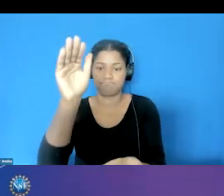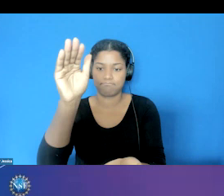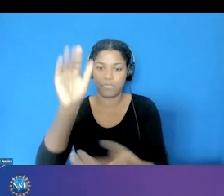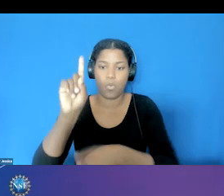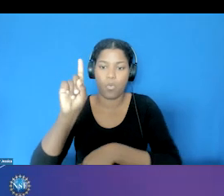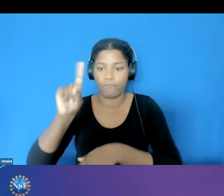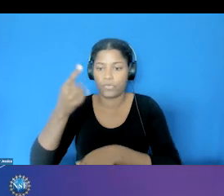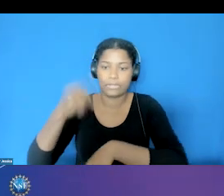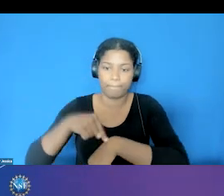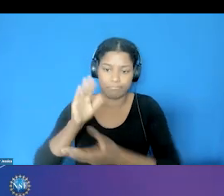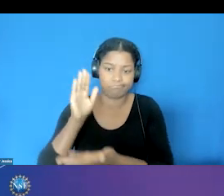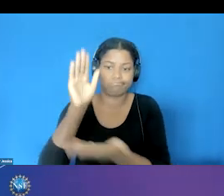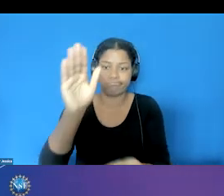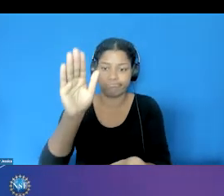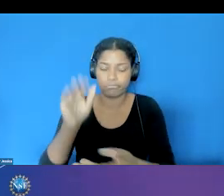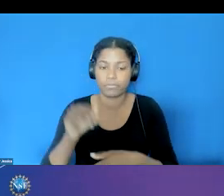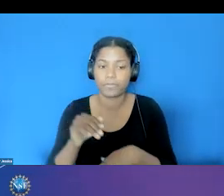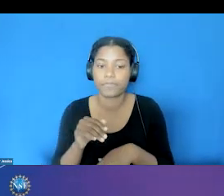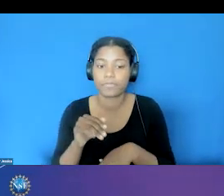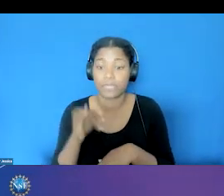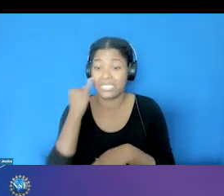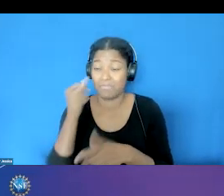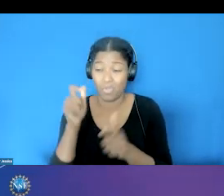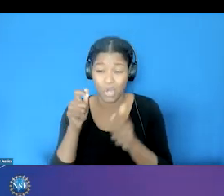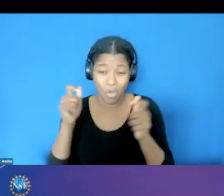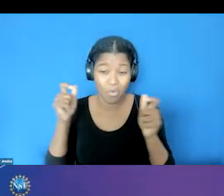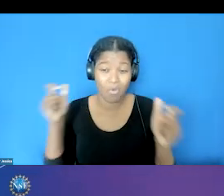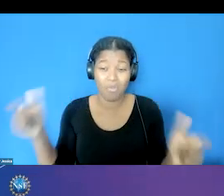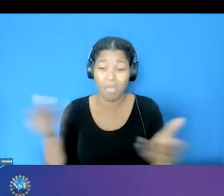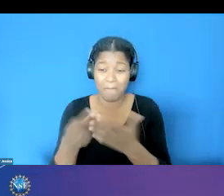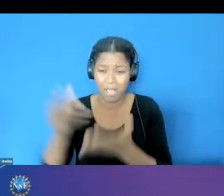When we give you all of that funding upfront, and it's a large dollar award,